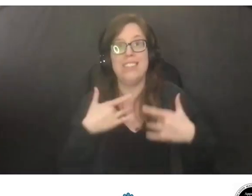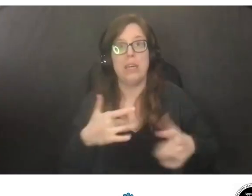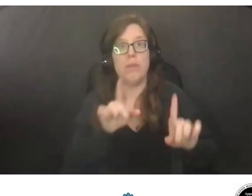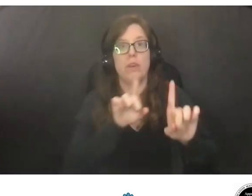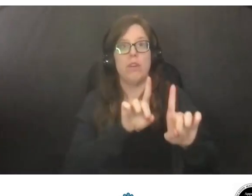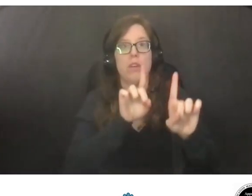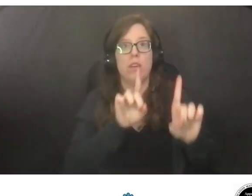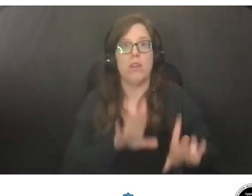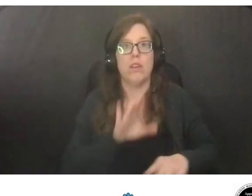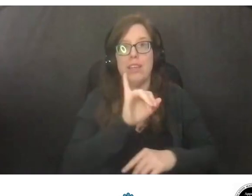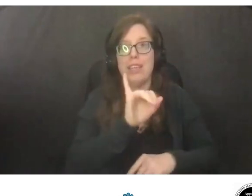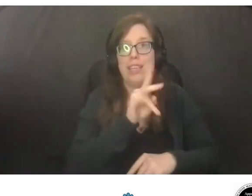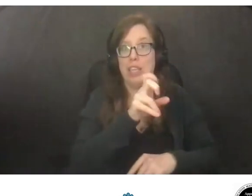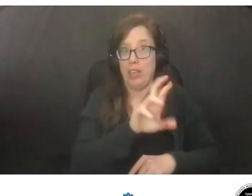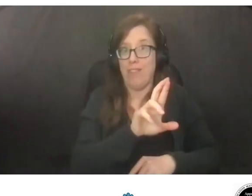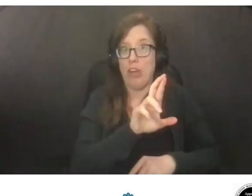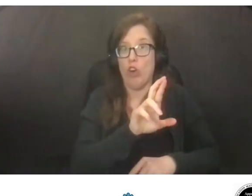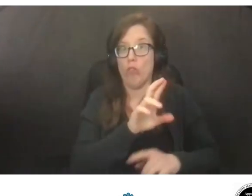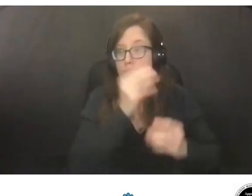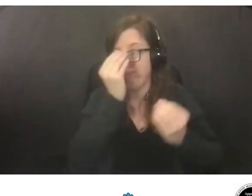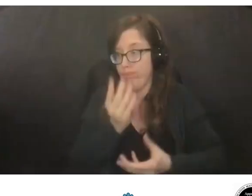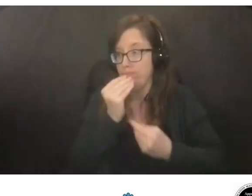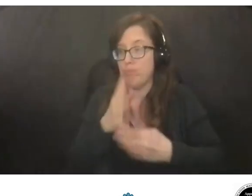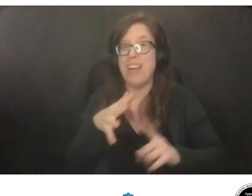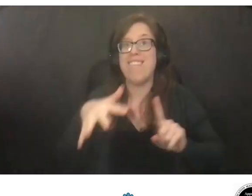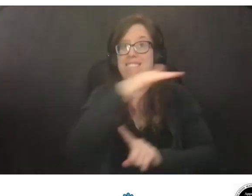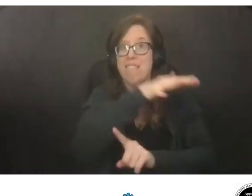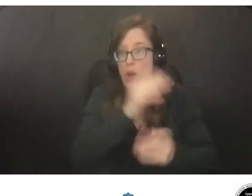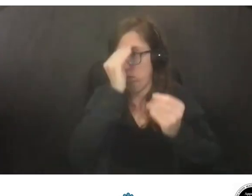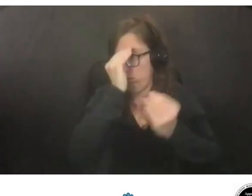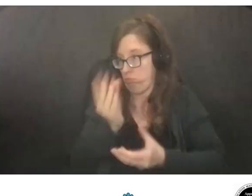Intervener right? The...the environmental information that's going on. Somebody